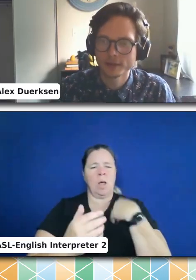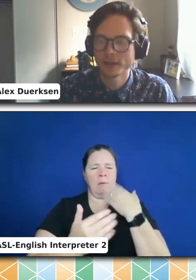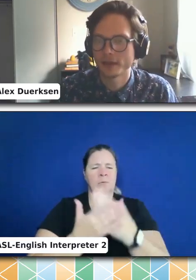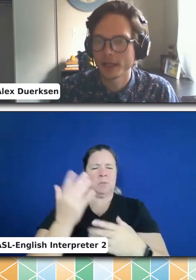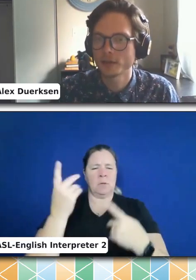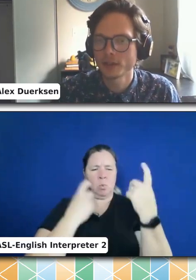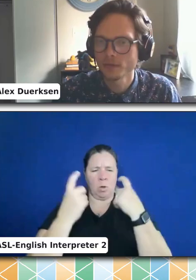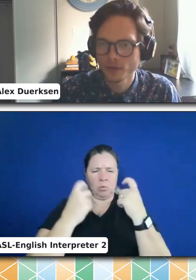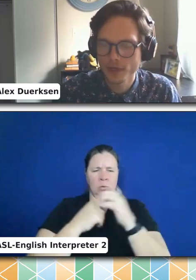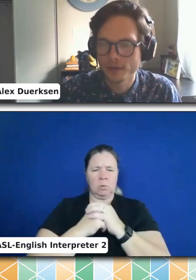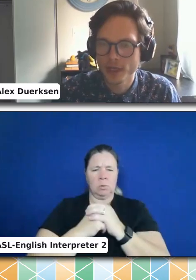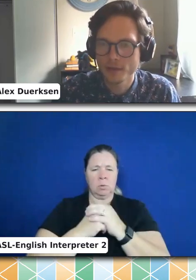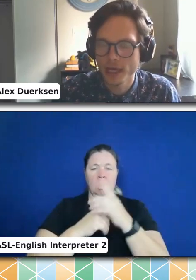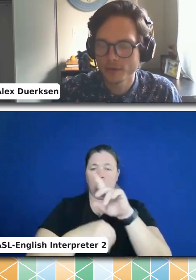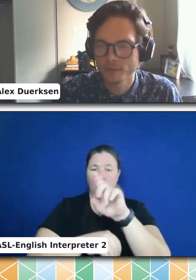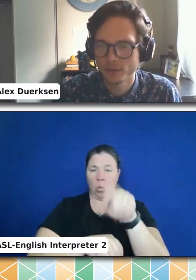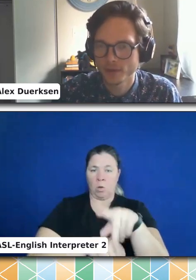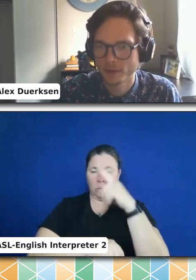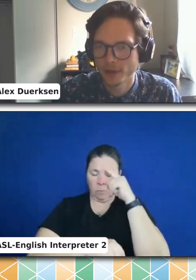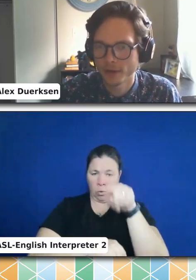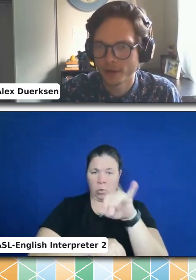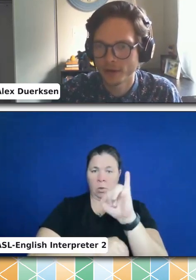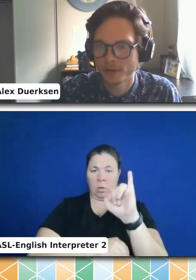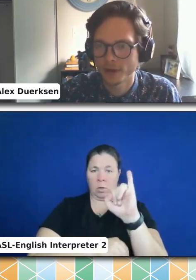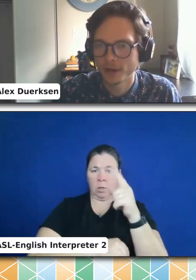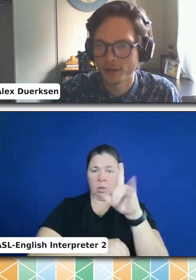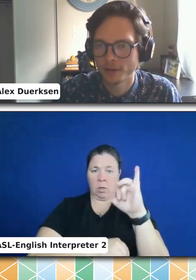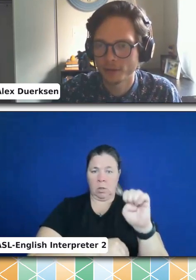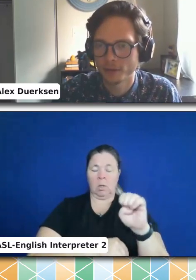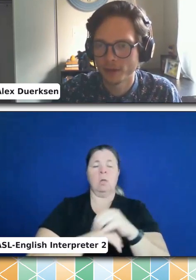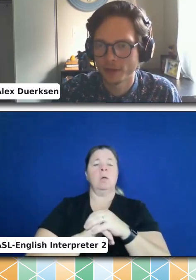Yep.